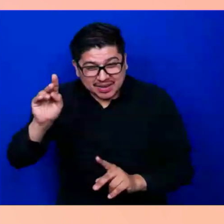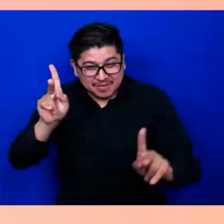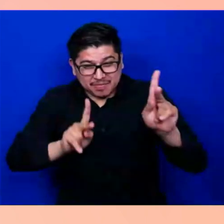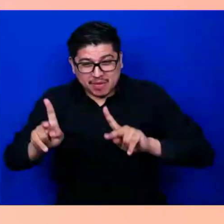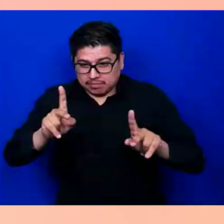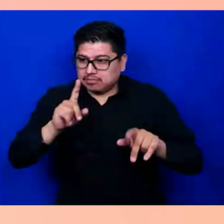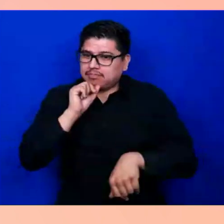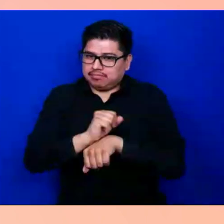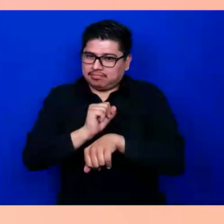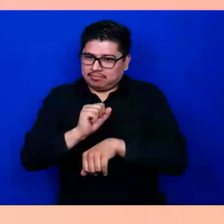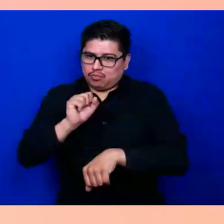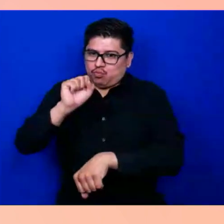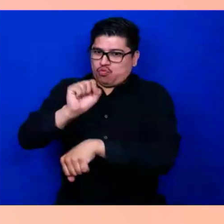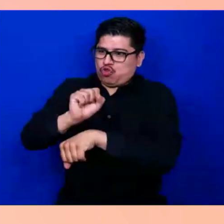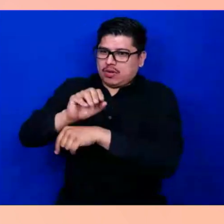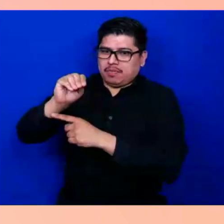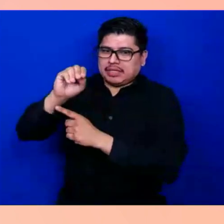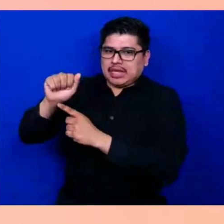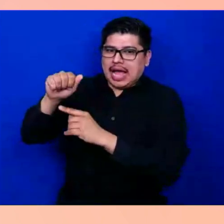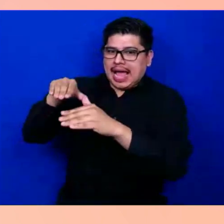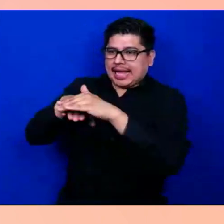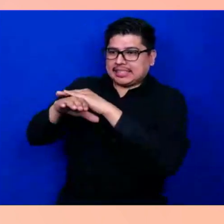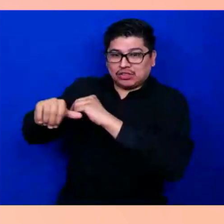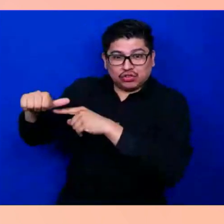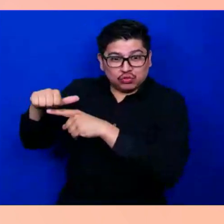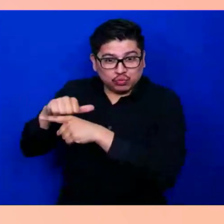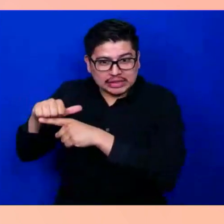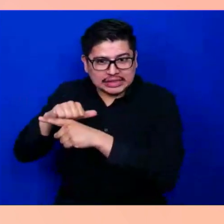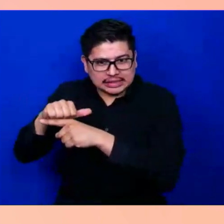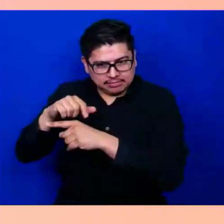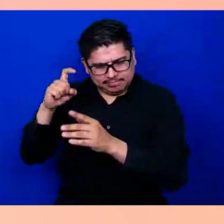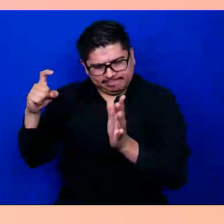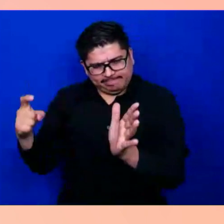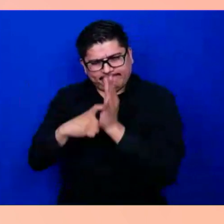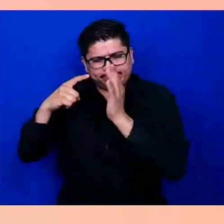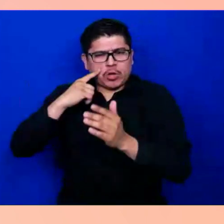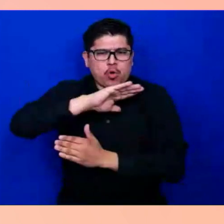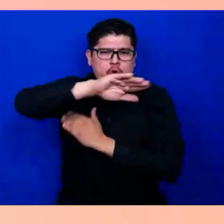which is mandatory for Microsoft employees, while always recognizing